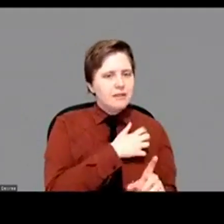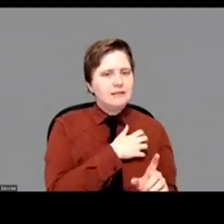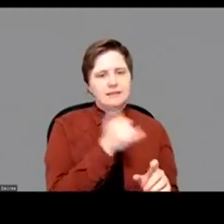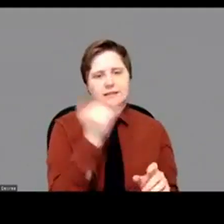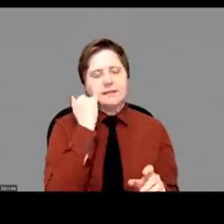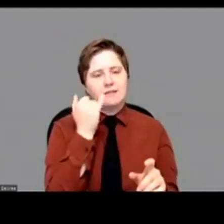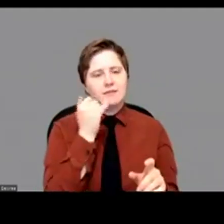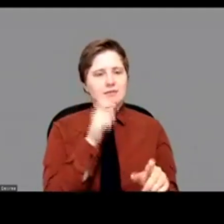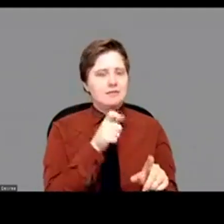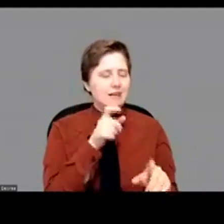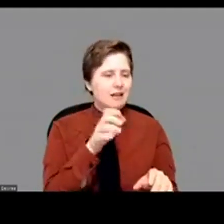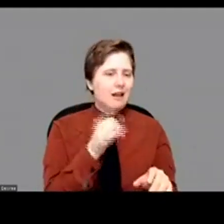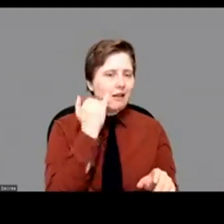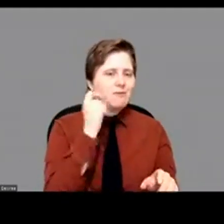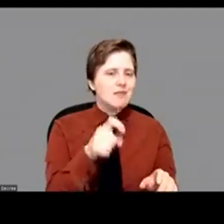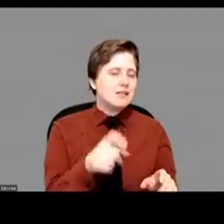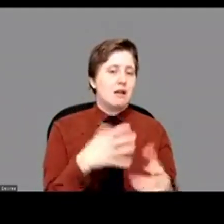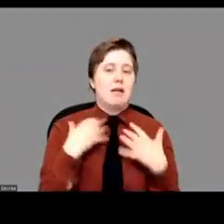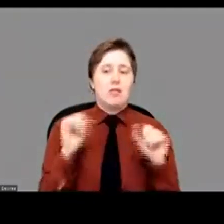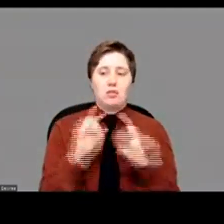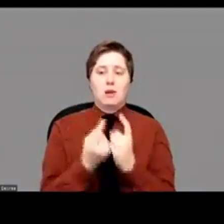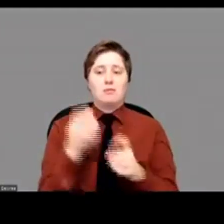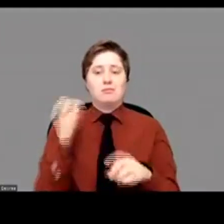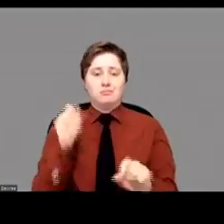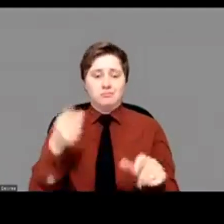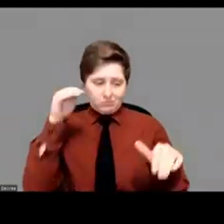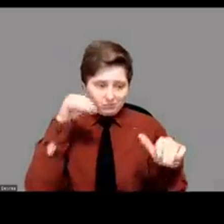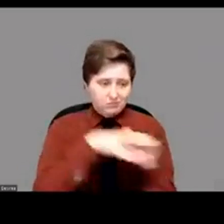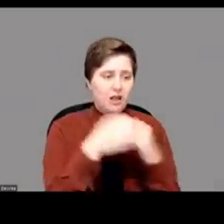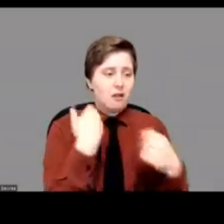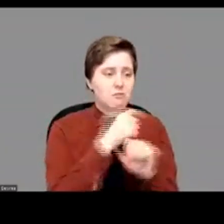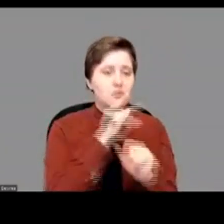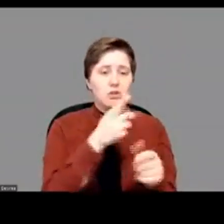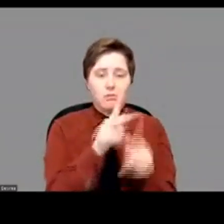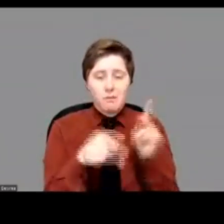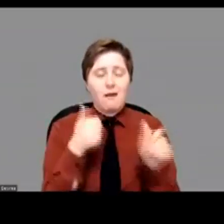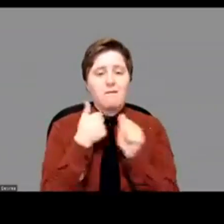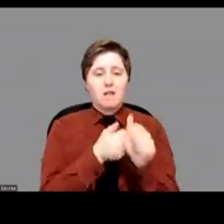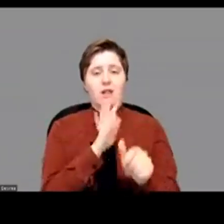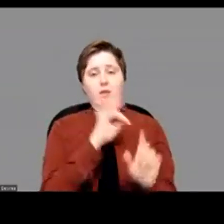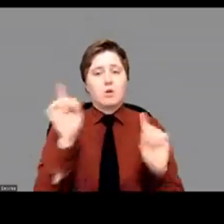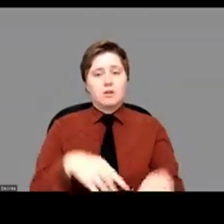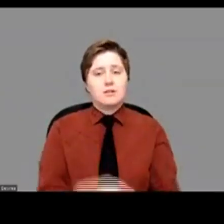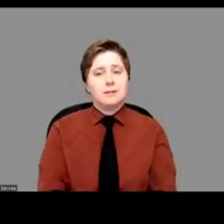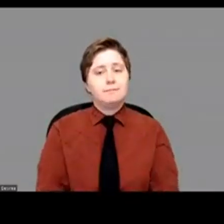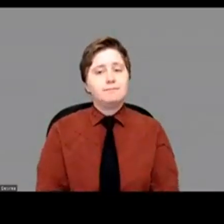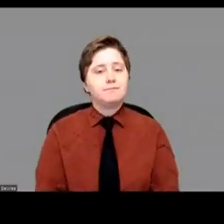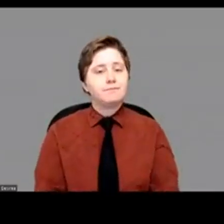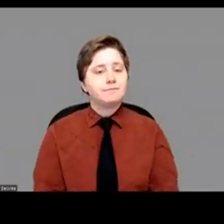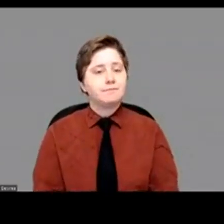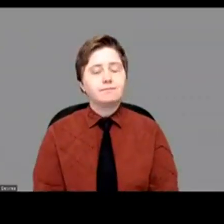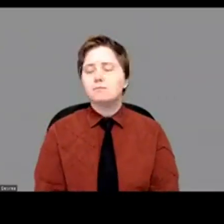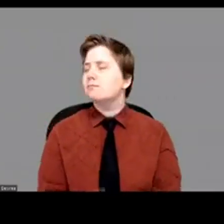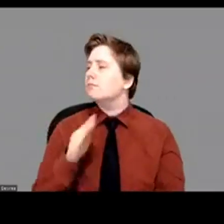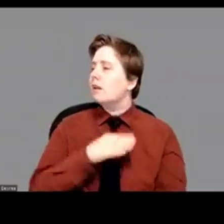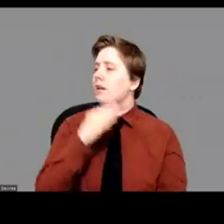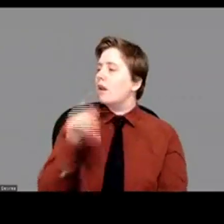Health Department officials can come in. Make sure that their orders are being adhered to. May the next questions from